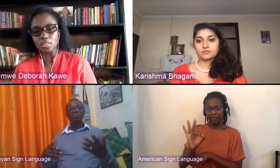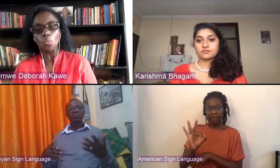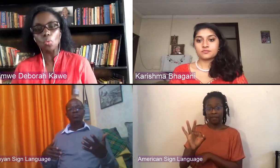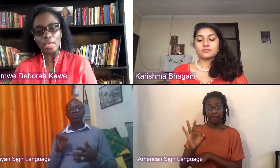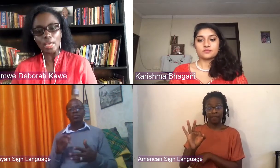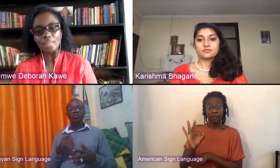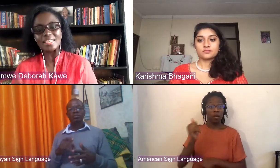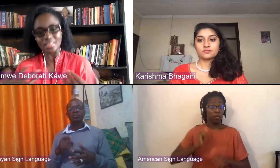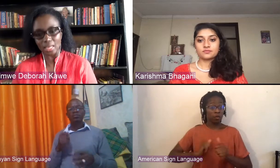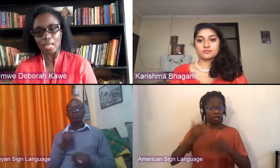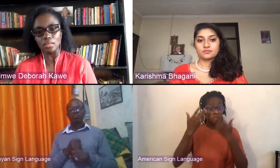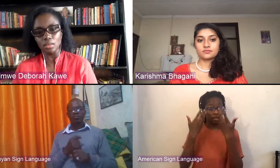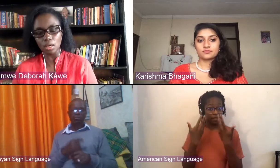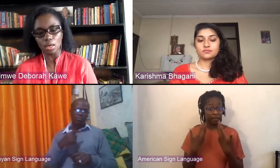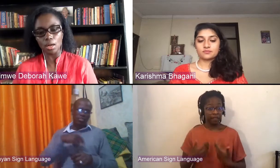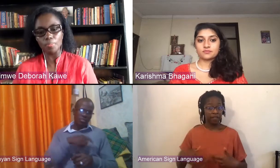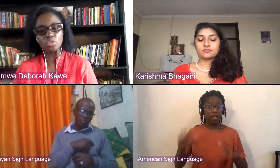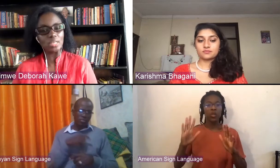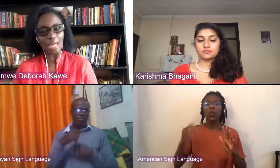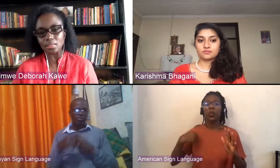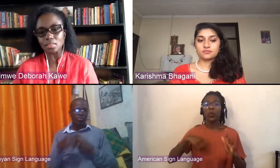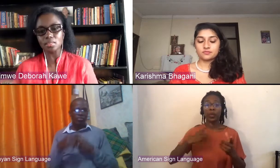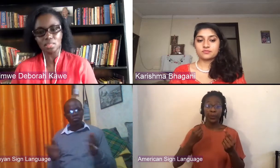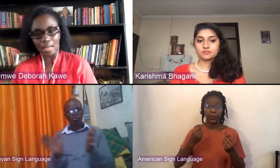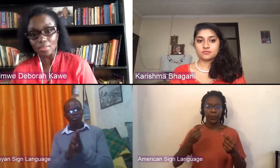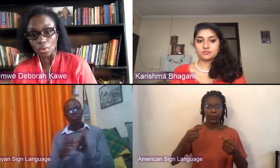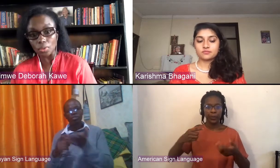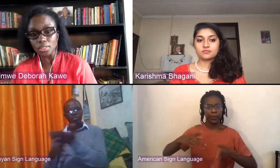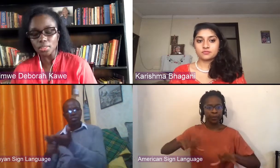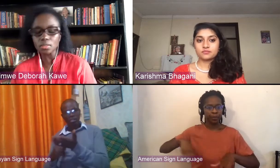we use a dialogue between artists and the audience.